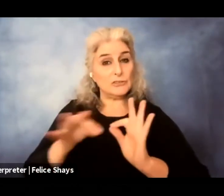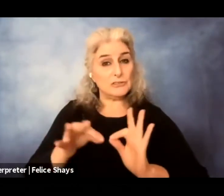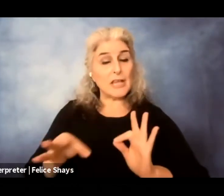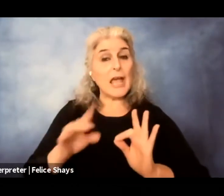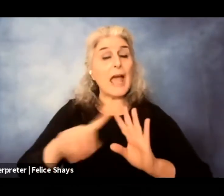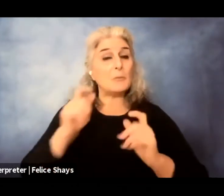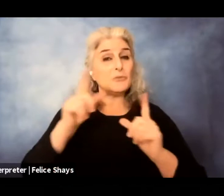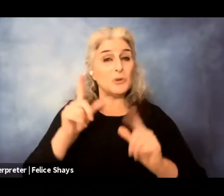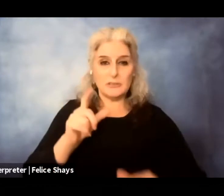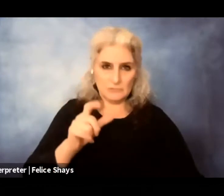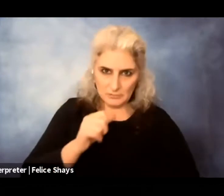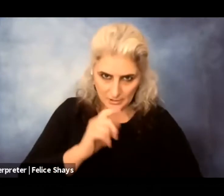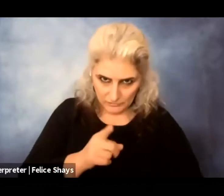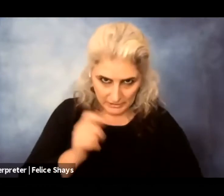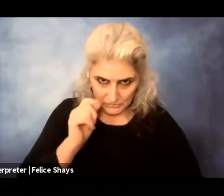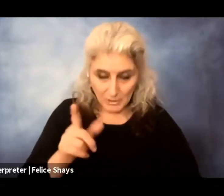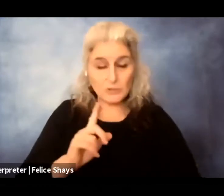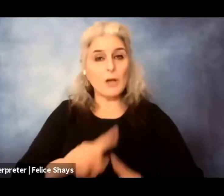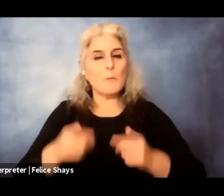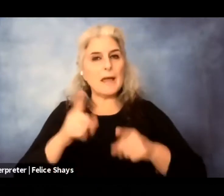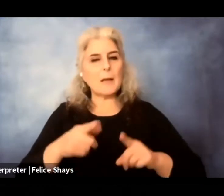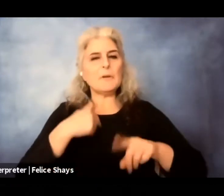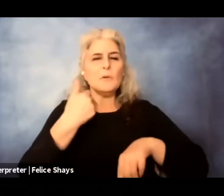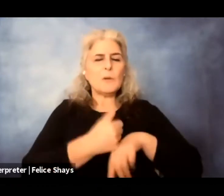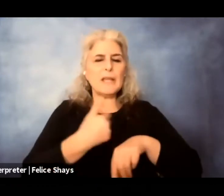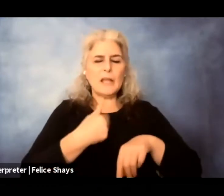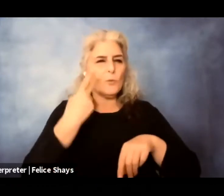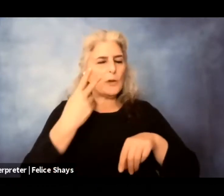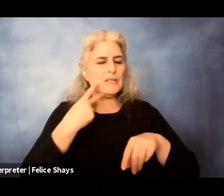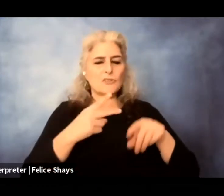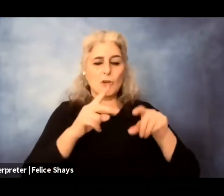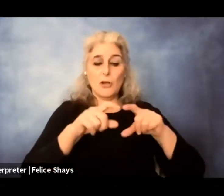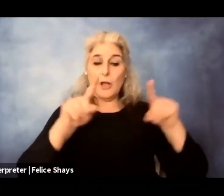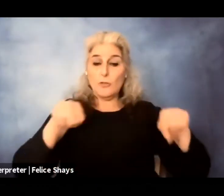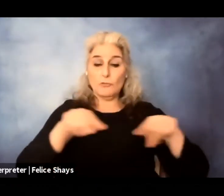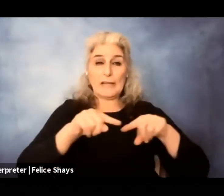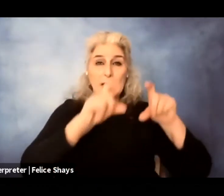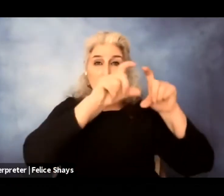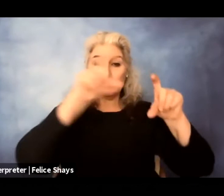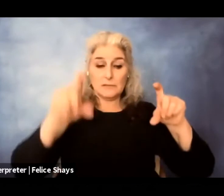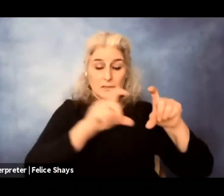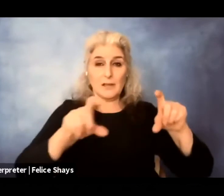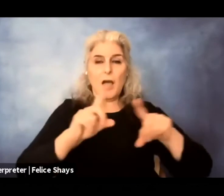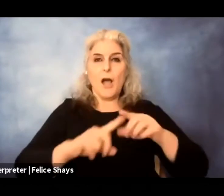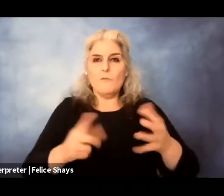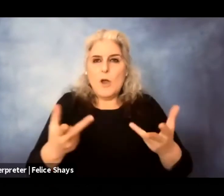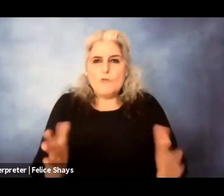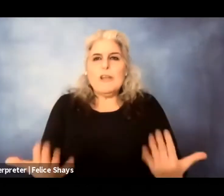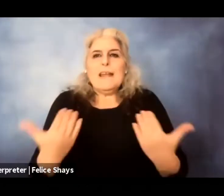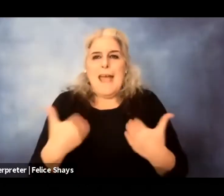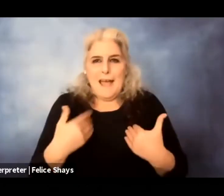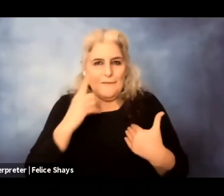we ended up with is the rectangles of the existing housing stock very boring and i'll return to that